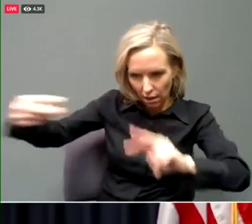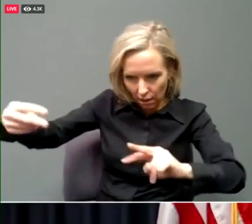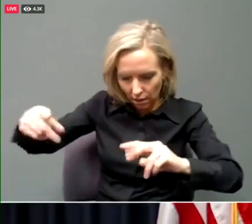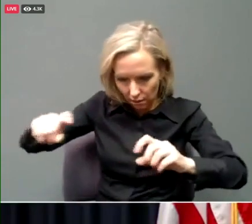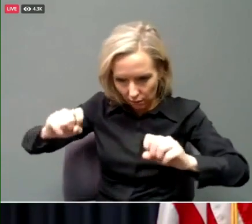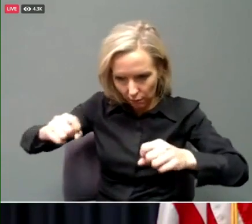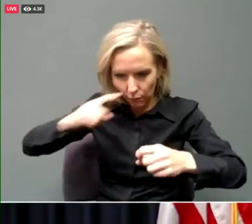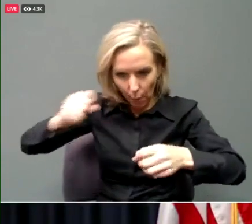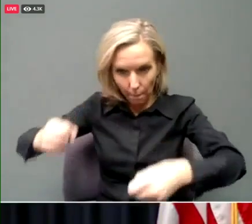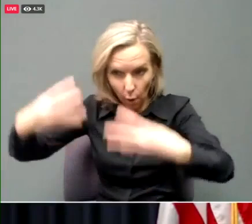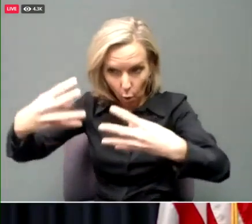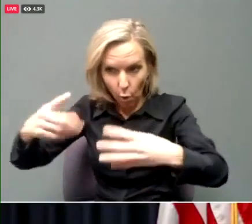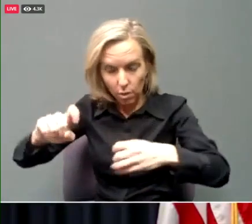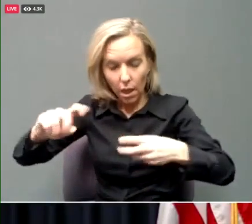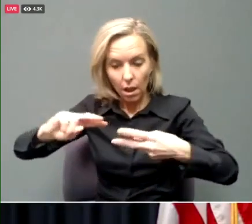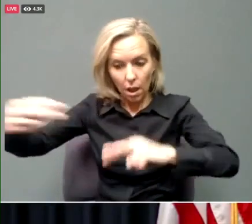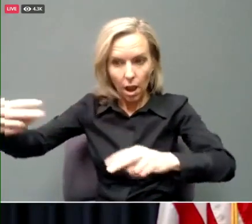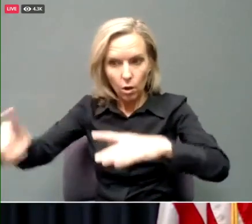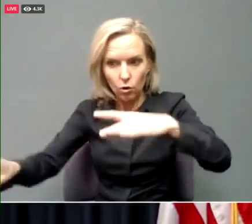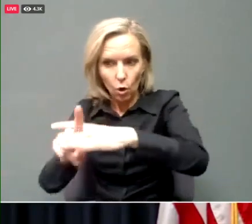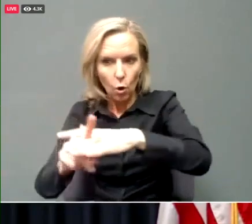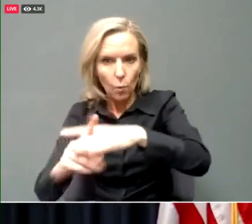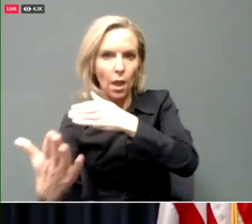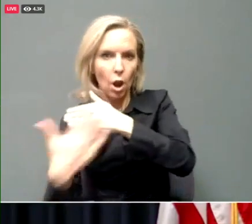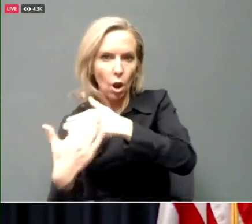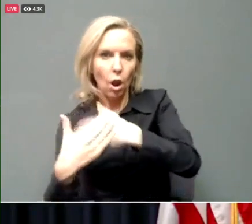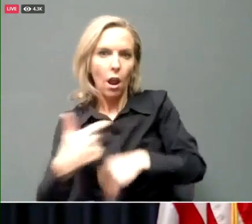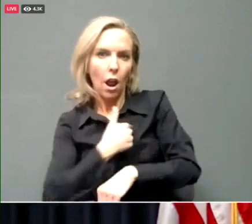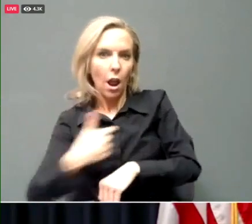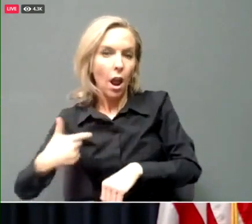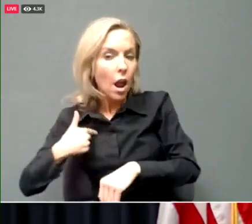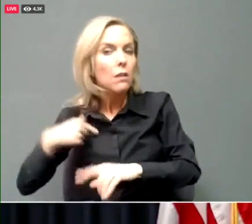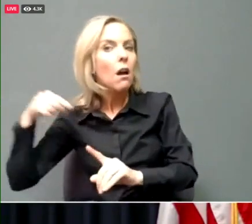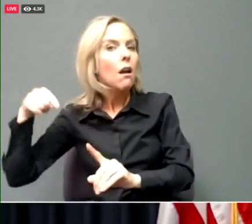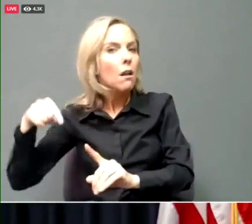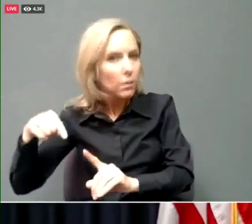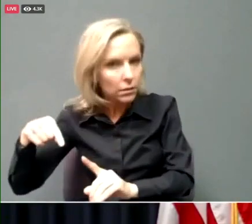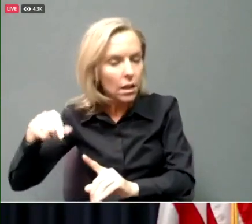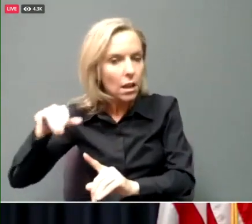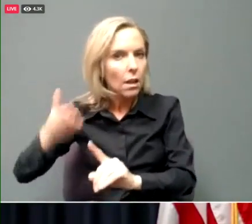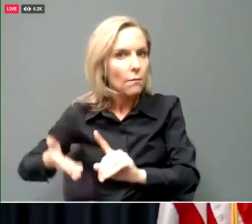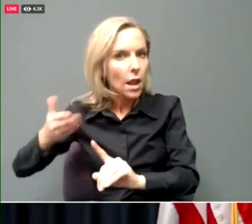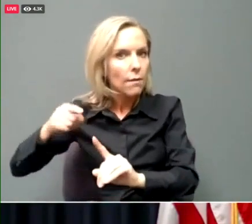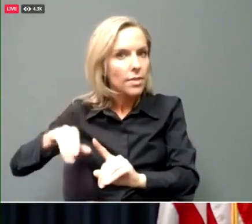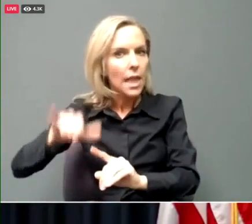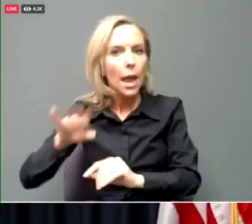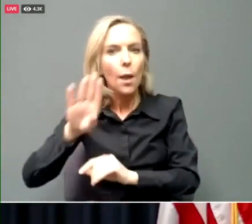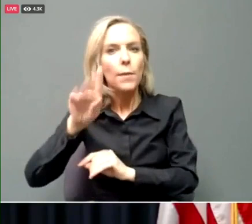that shows up, it alerts us. This might be that be 117 variant gravity